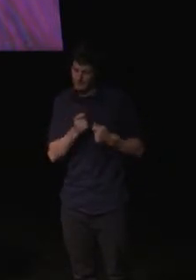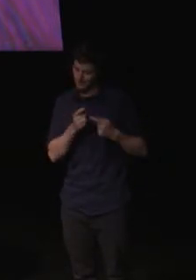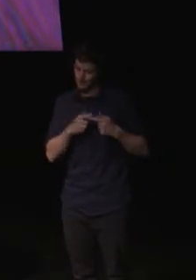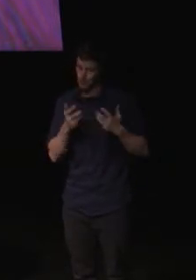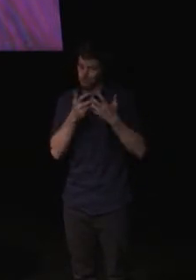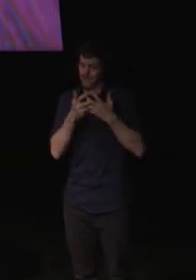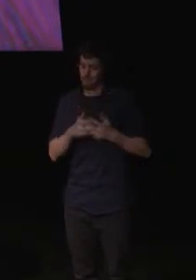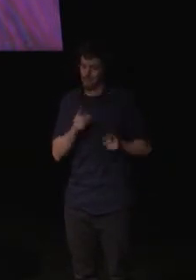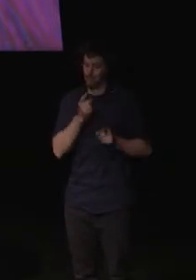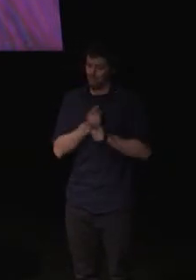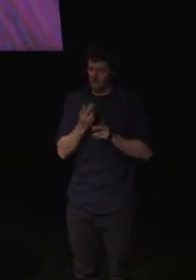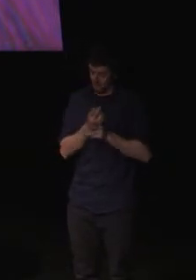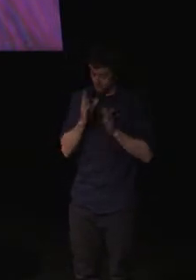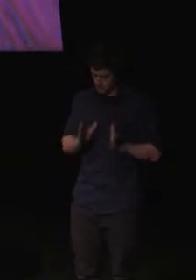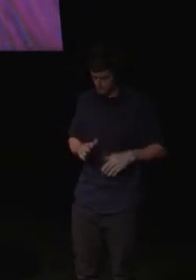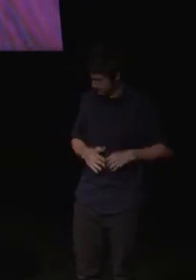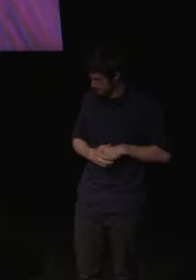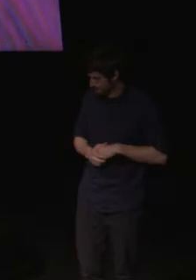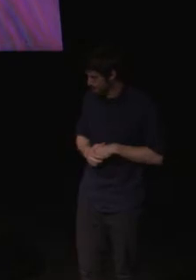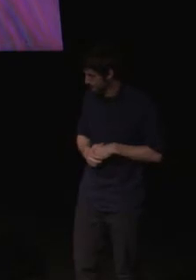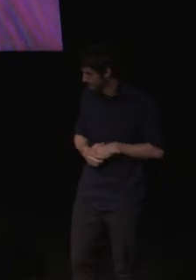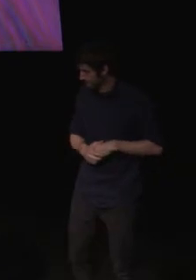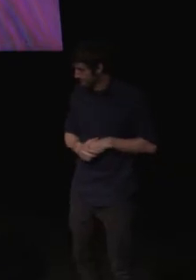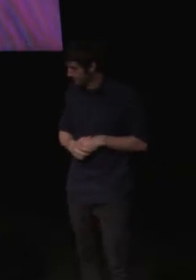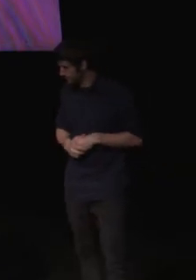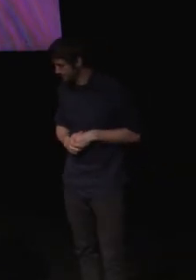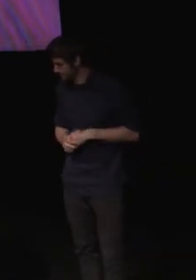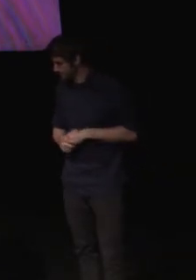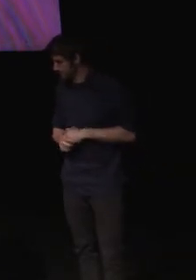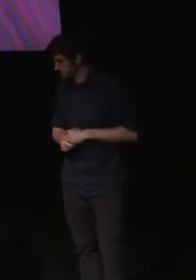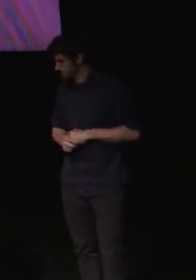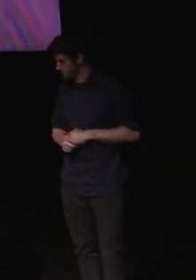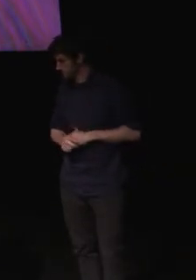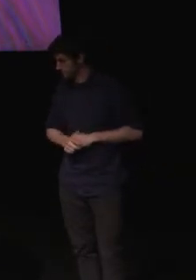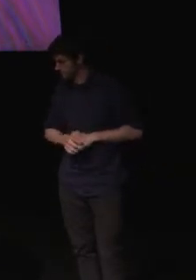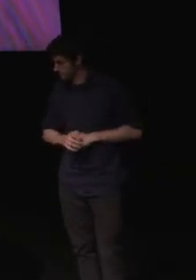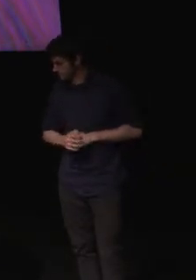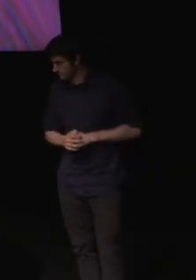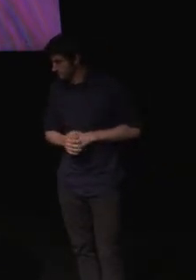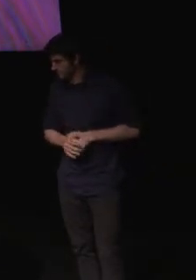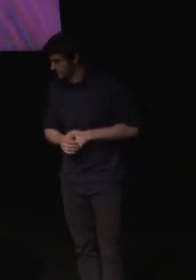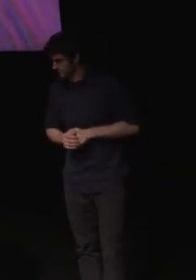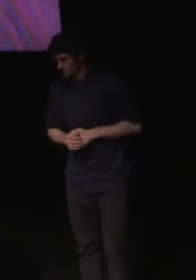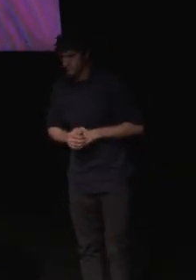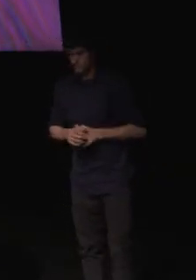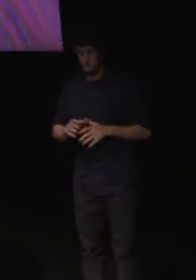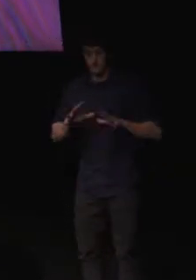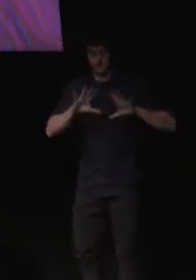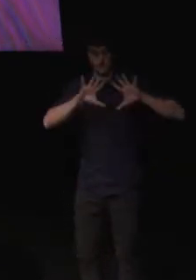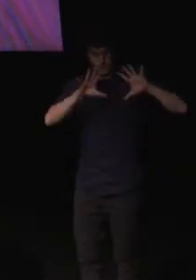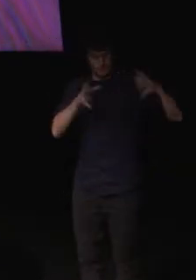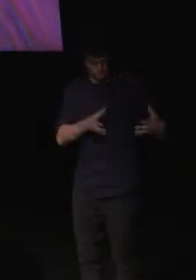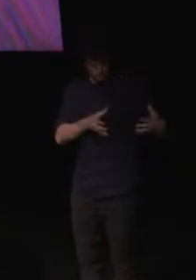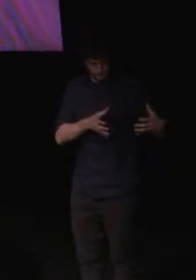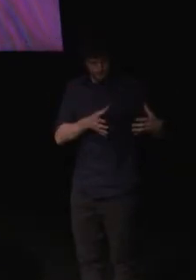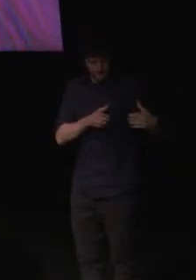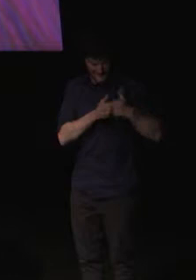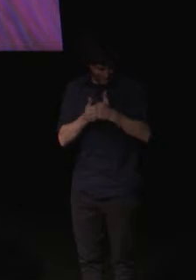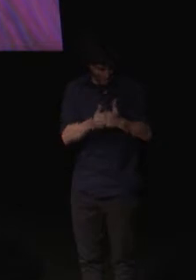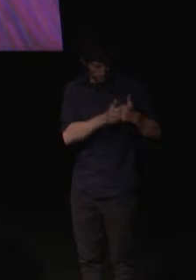Oh. Once you've got users together, you want to connect them to an interesting game play experience,